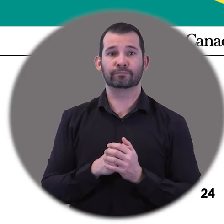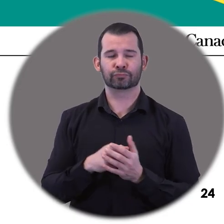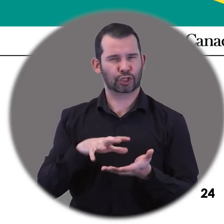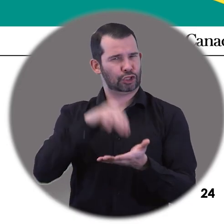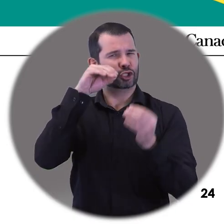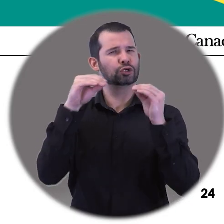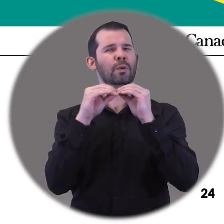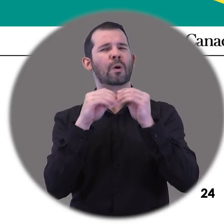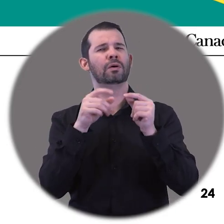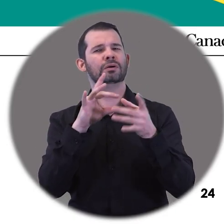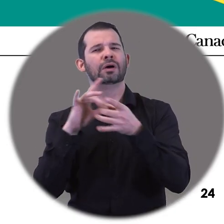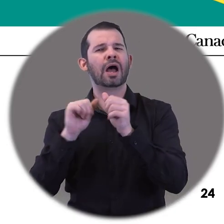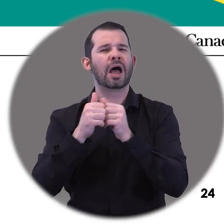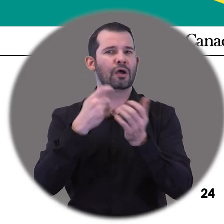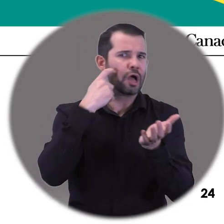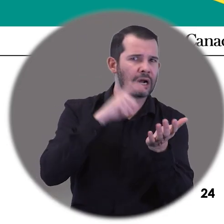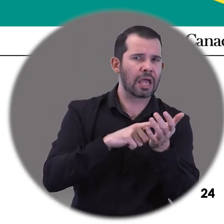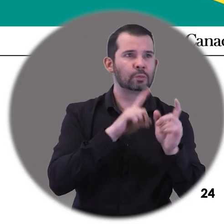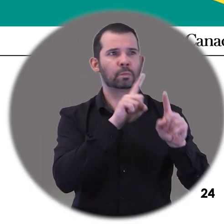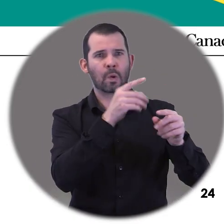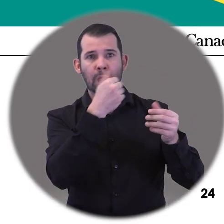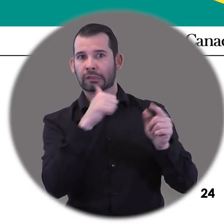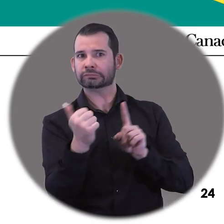Learn about recognizing and reporting scams